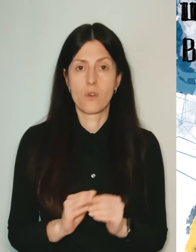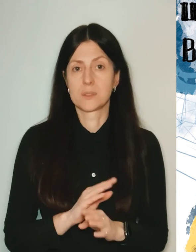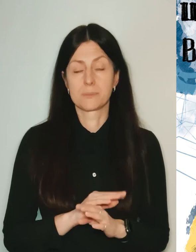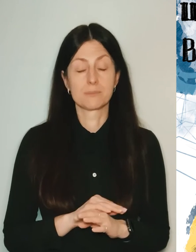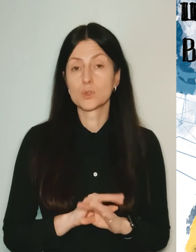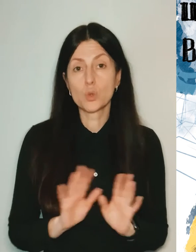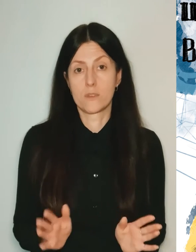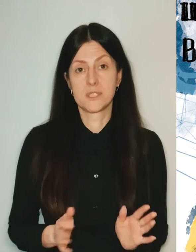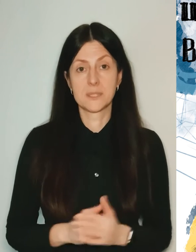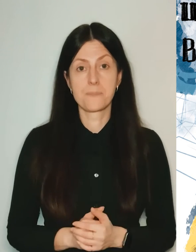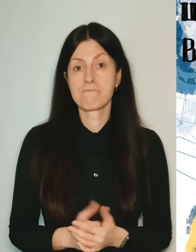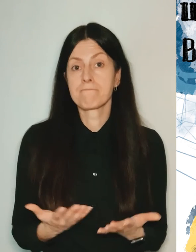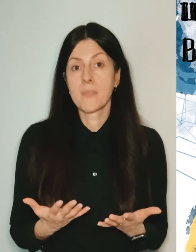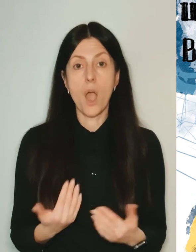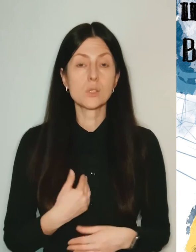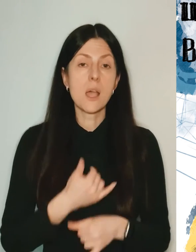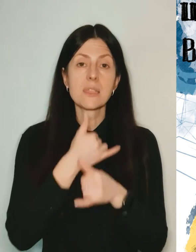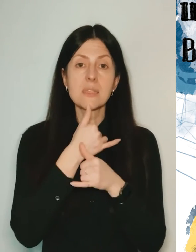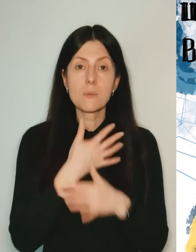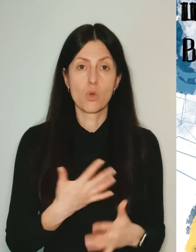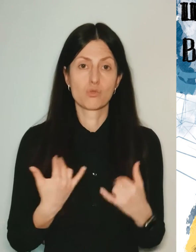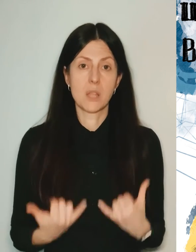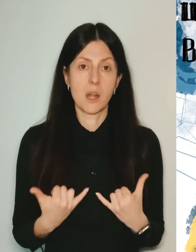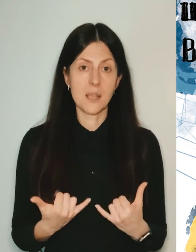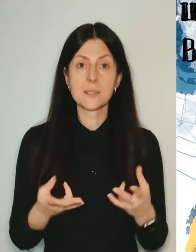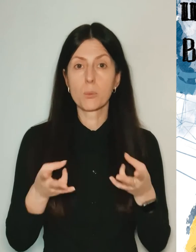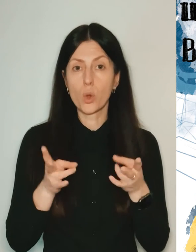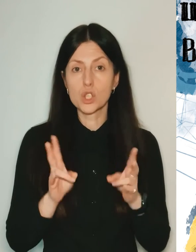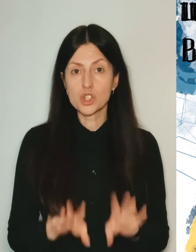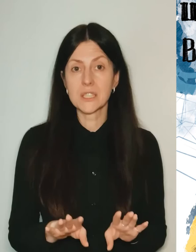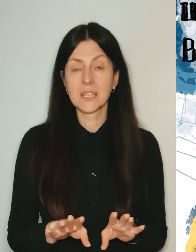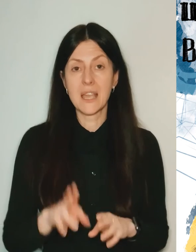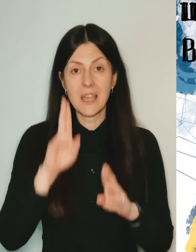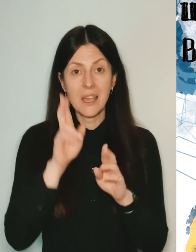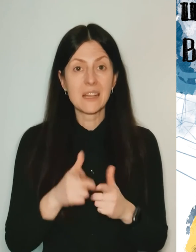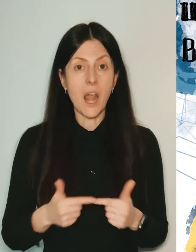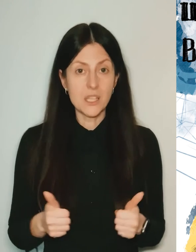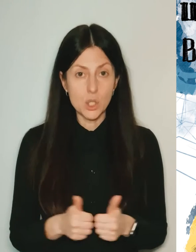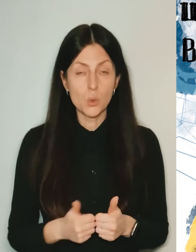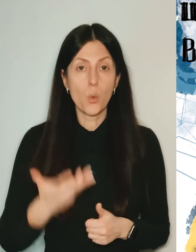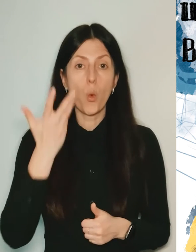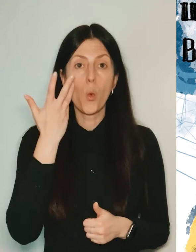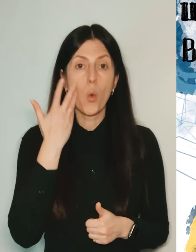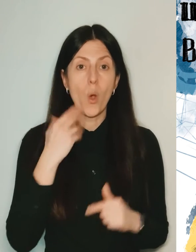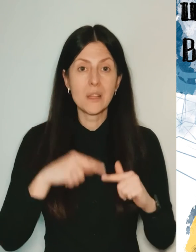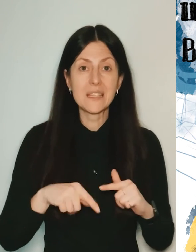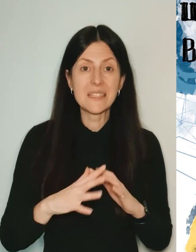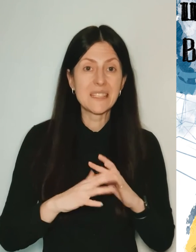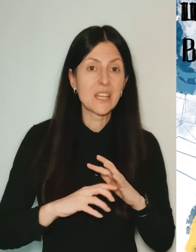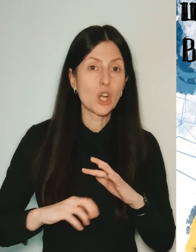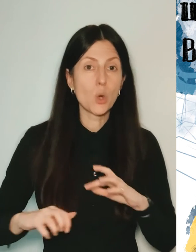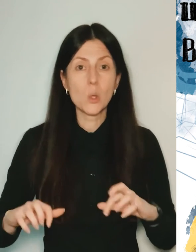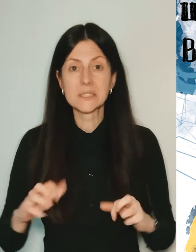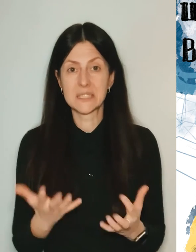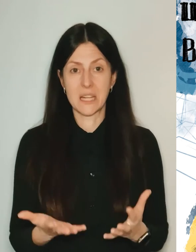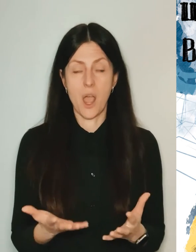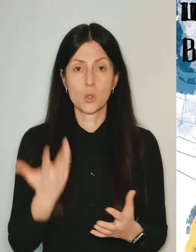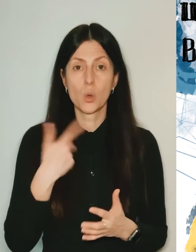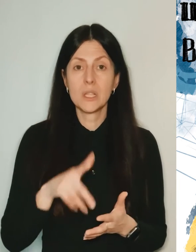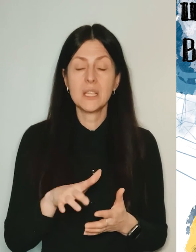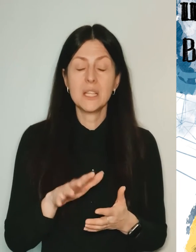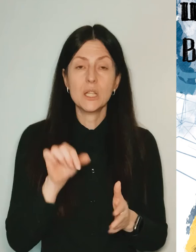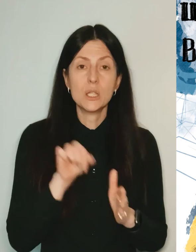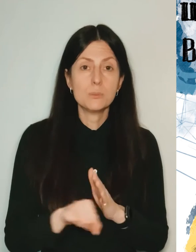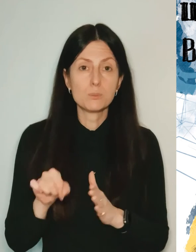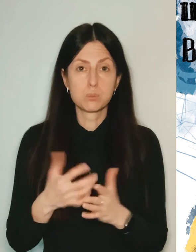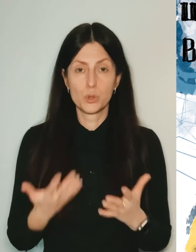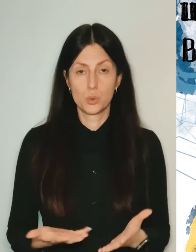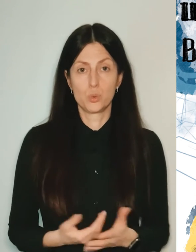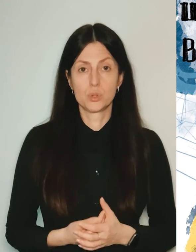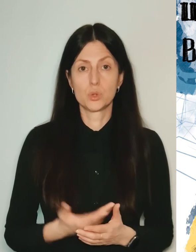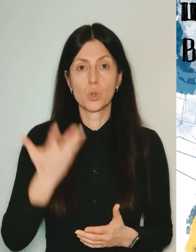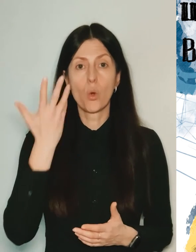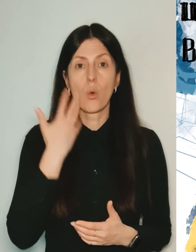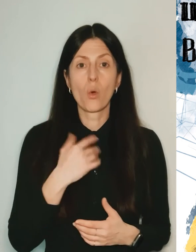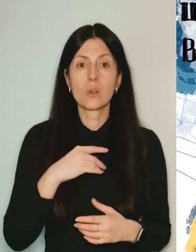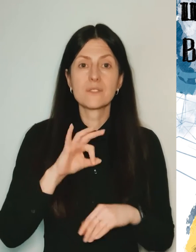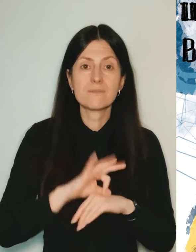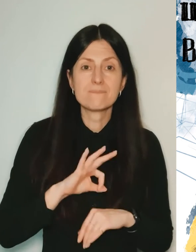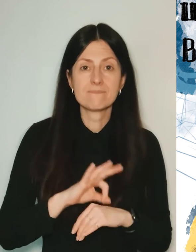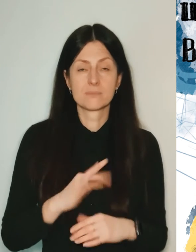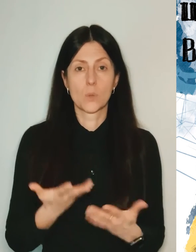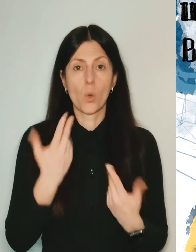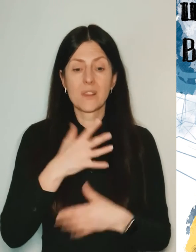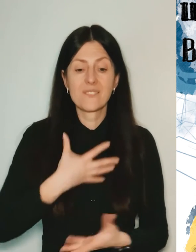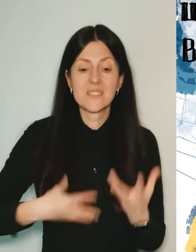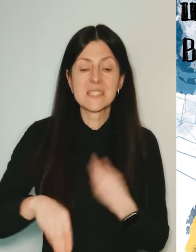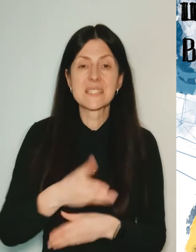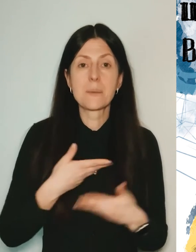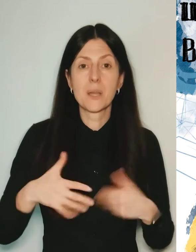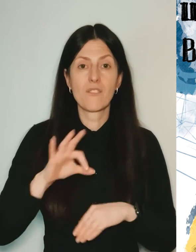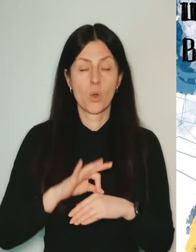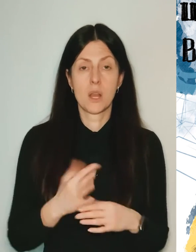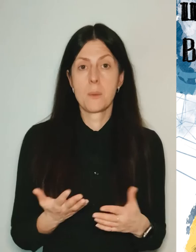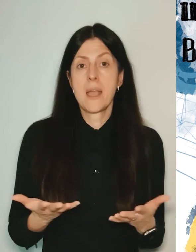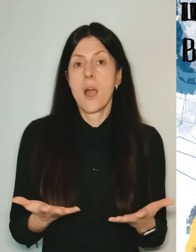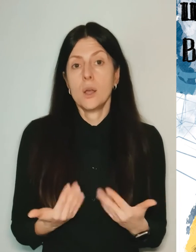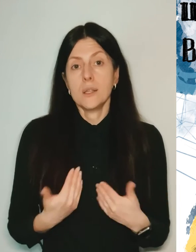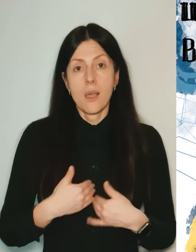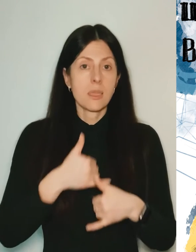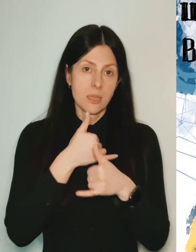At this moment, I cannot leave the country when it is being torn apart, when it is being beaten, when it is sick, when we are all sick, I cannot.